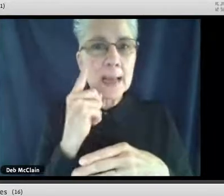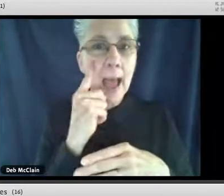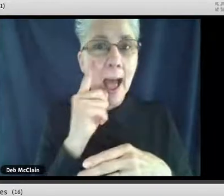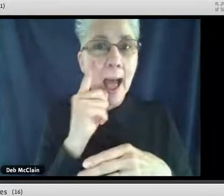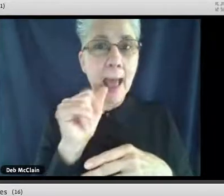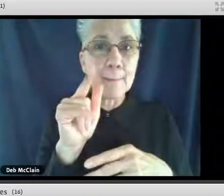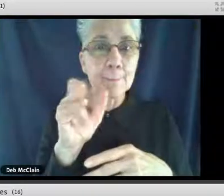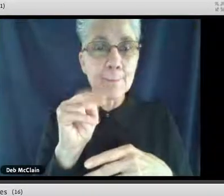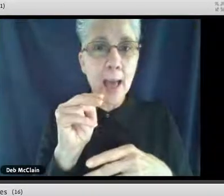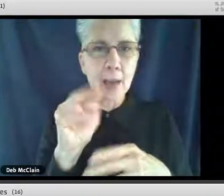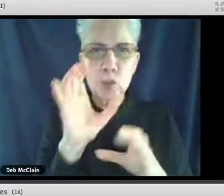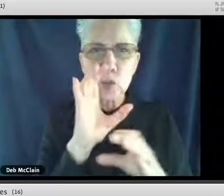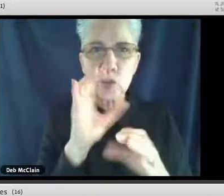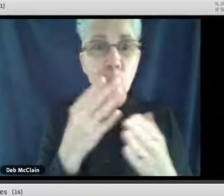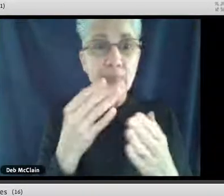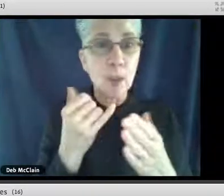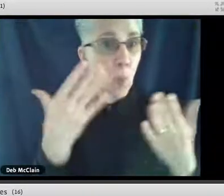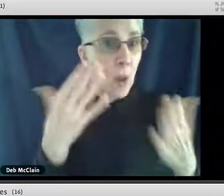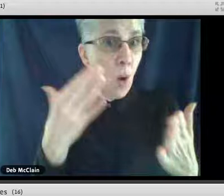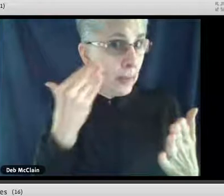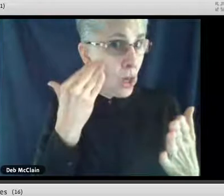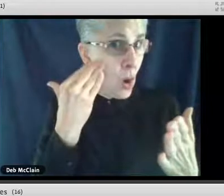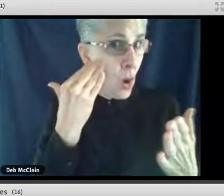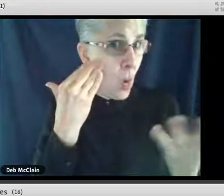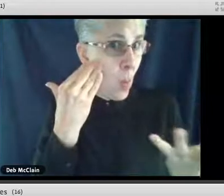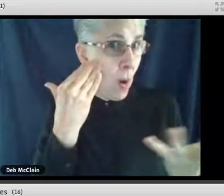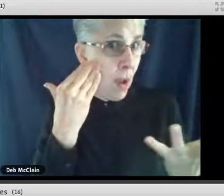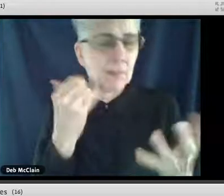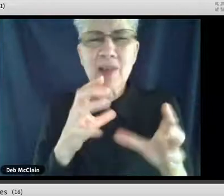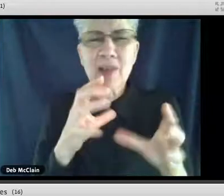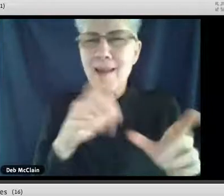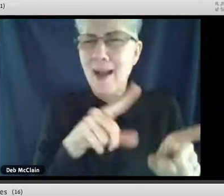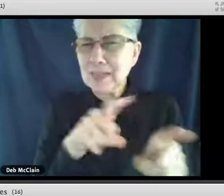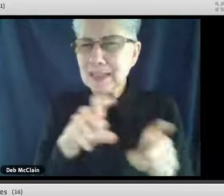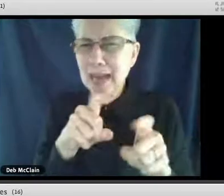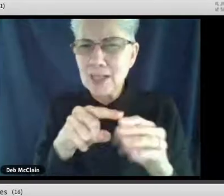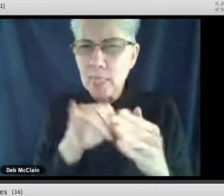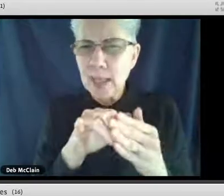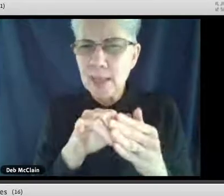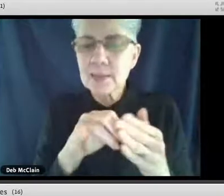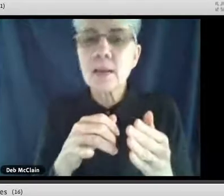one of the things we already know... They've done lots of studies on this...is, by default,